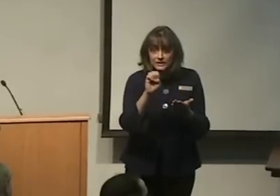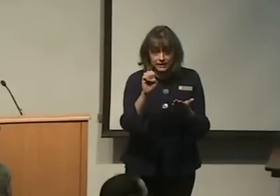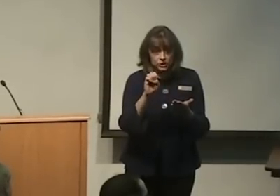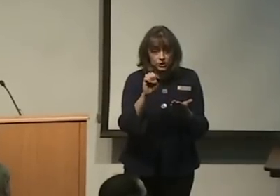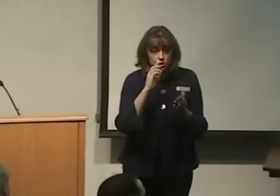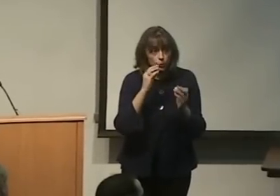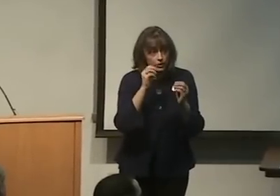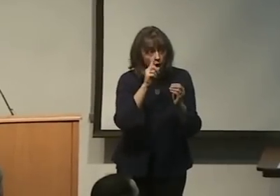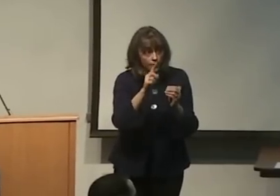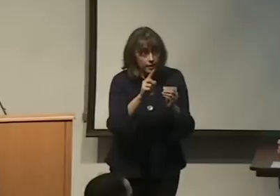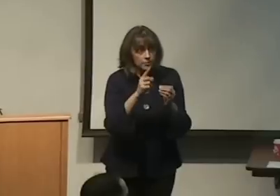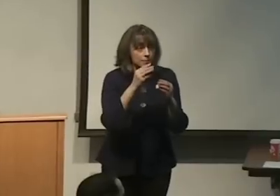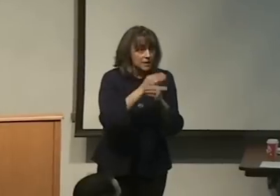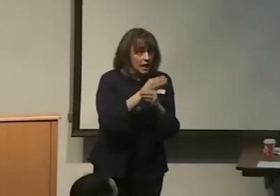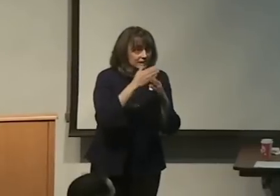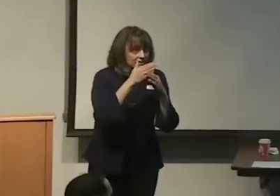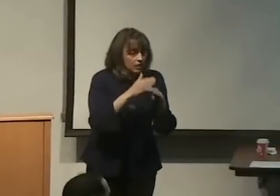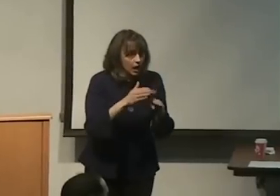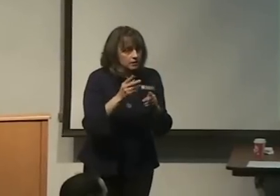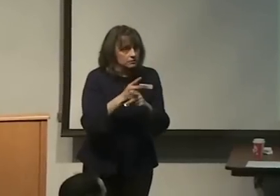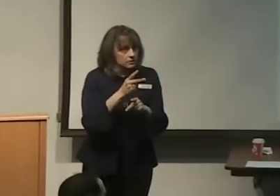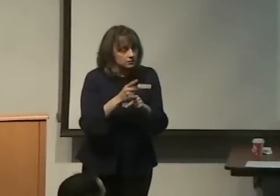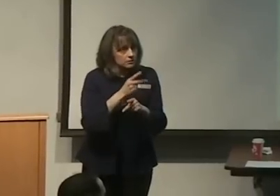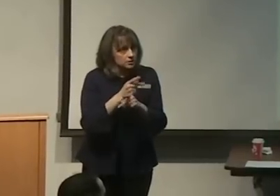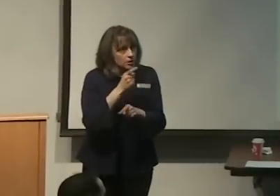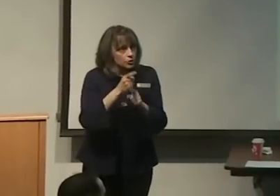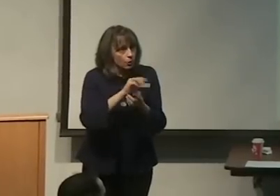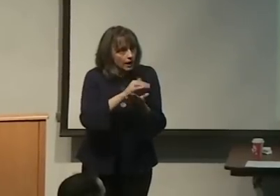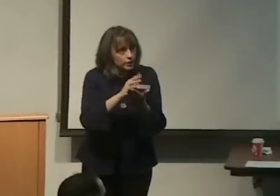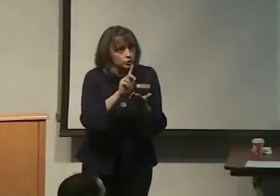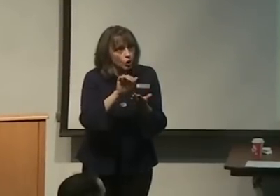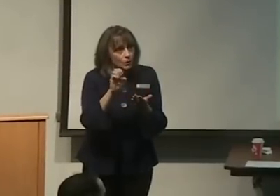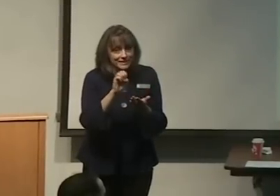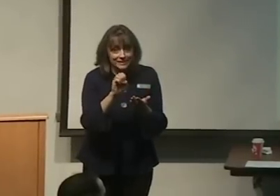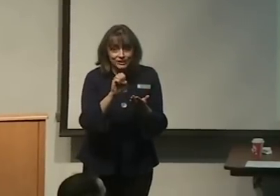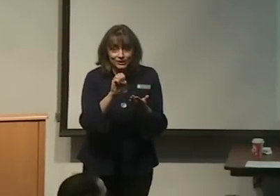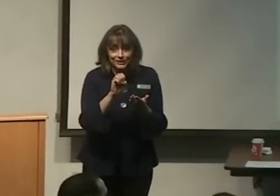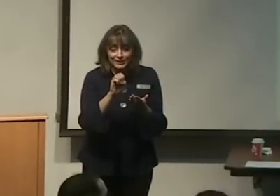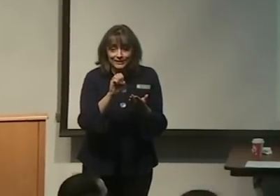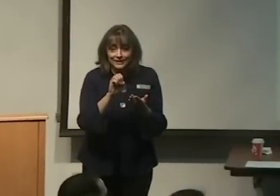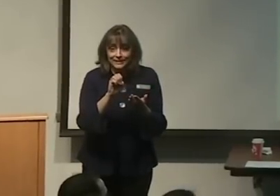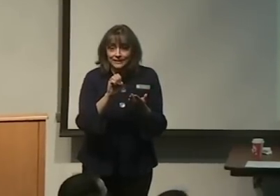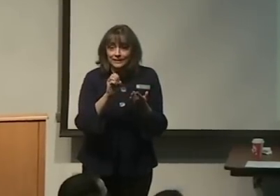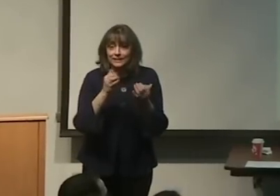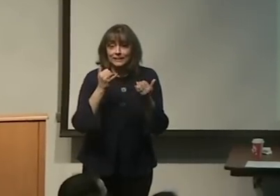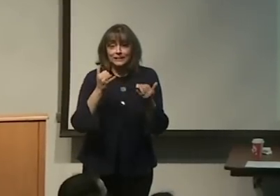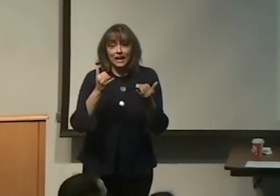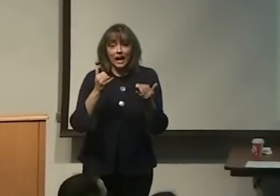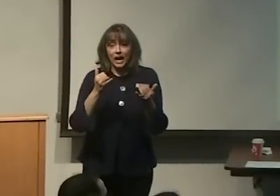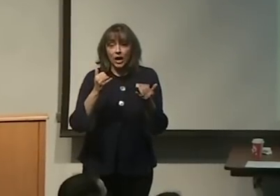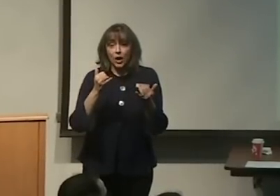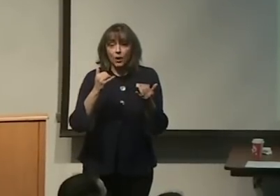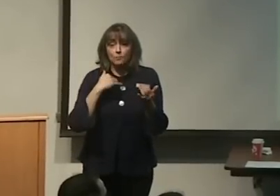to make sure they could get the right prescription. Now she pulls out her phone and she not only puts in height and weight to skip the division,